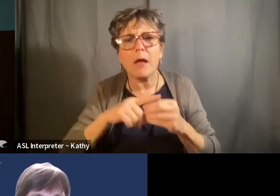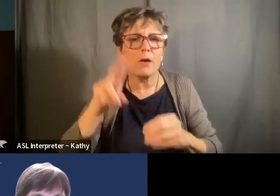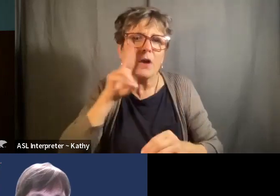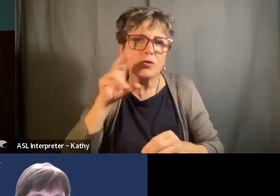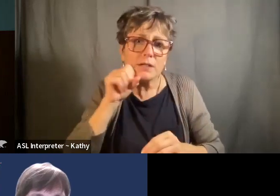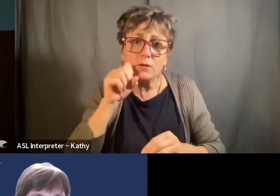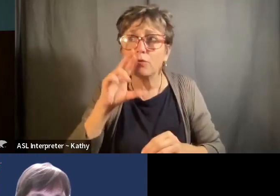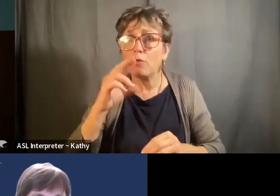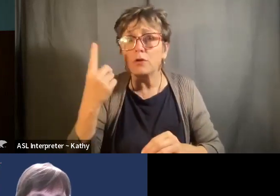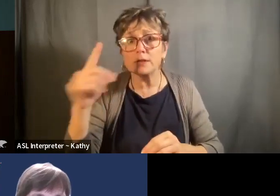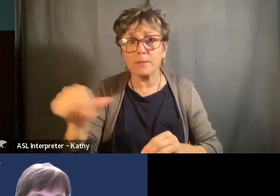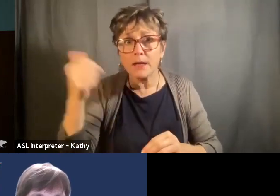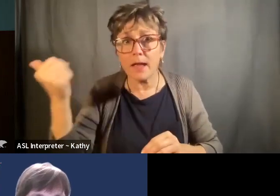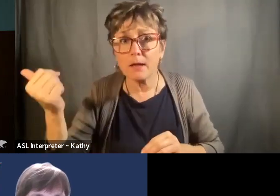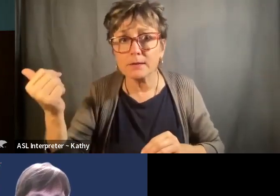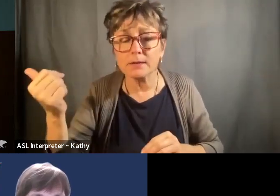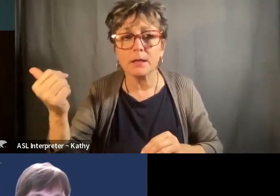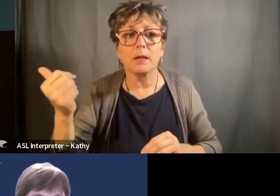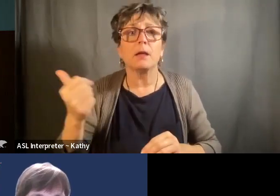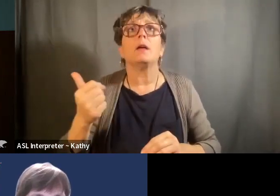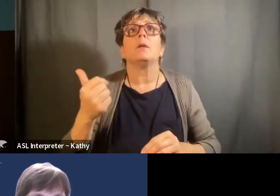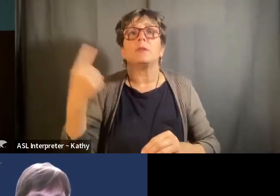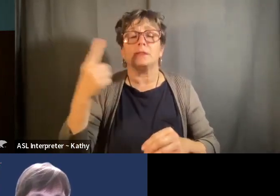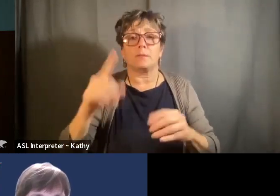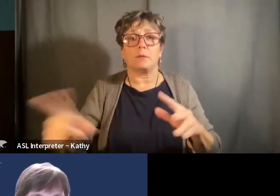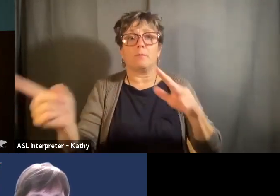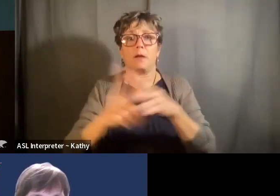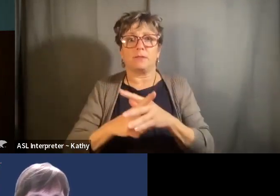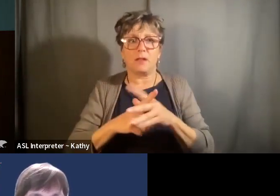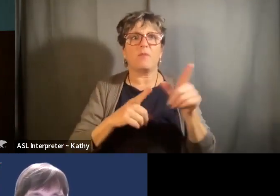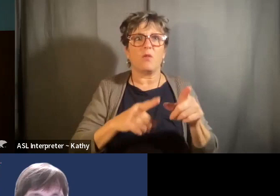still shows, pops up with Usher syndrome information that's going to encourage new